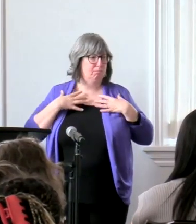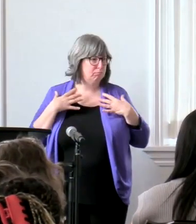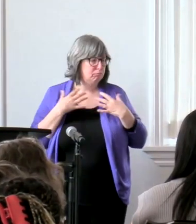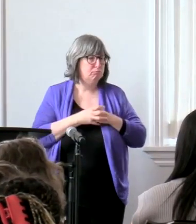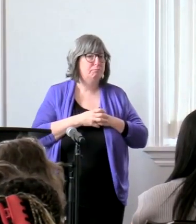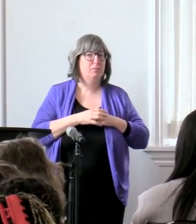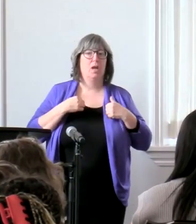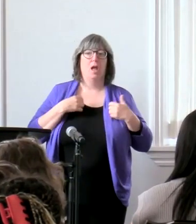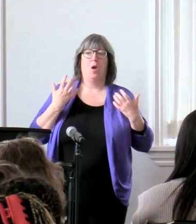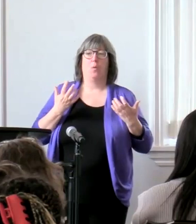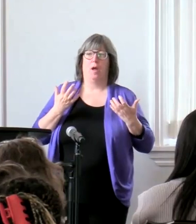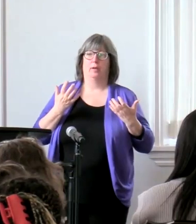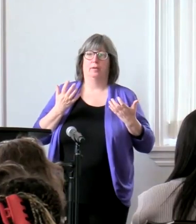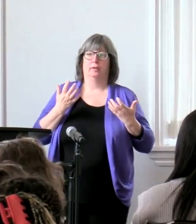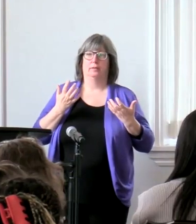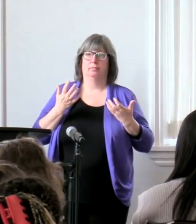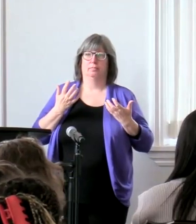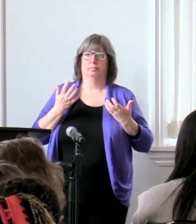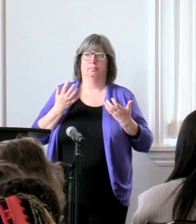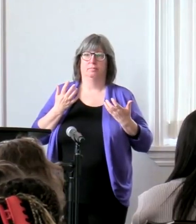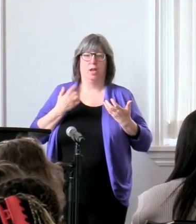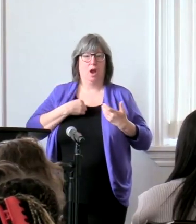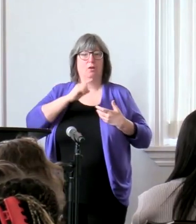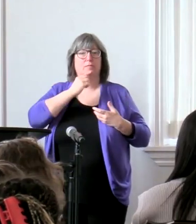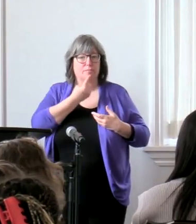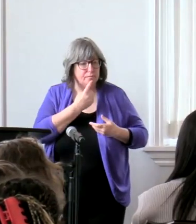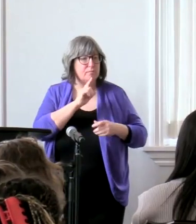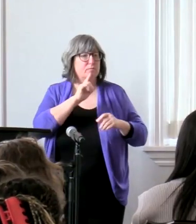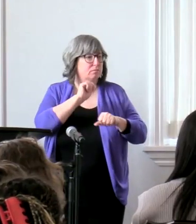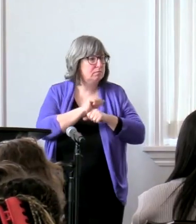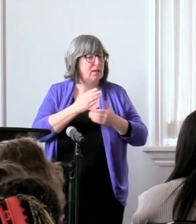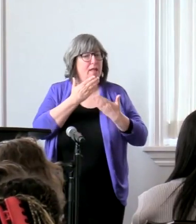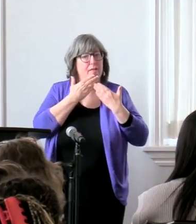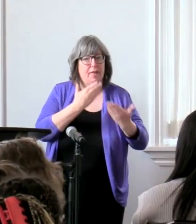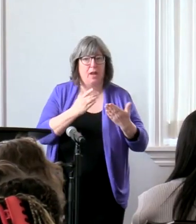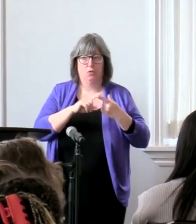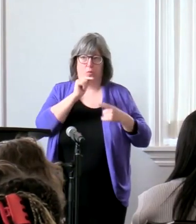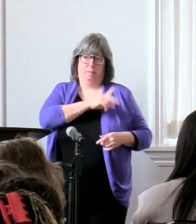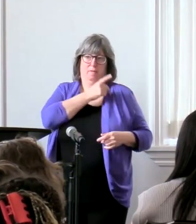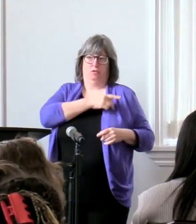I would like to express our sincere thank you to the provincial government